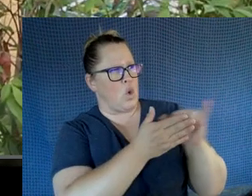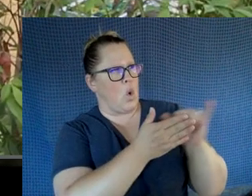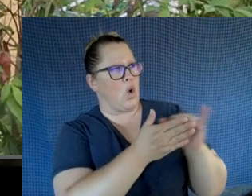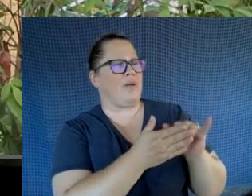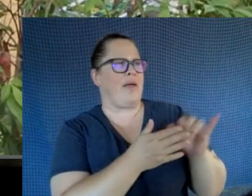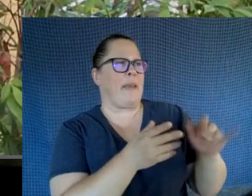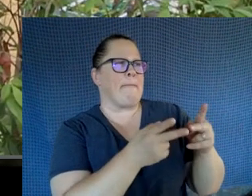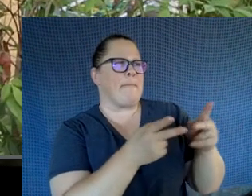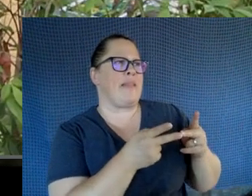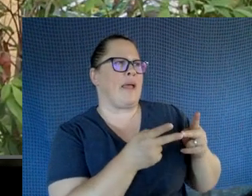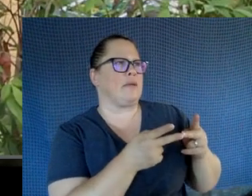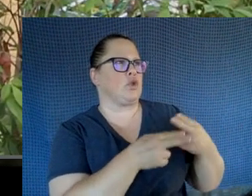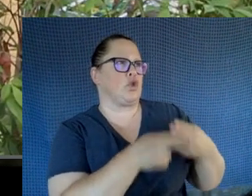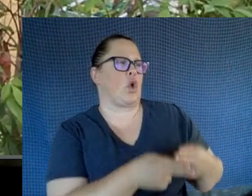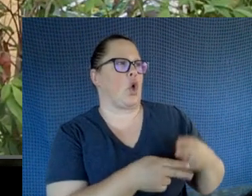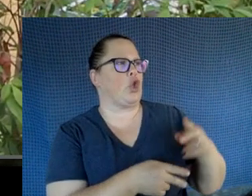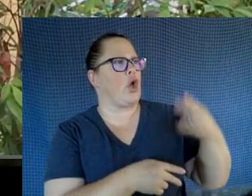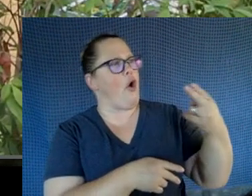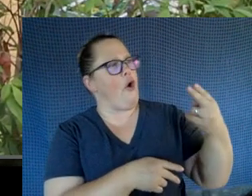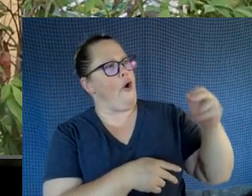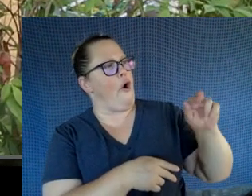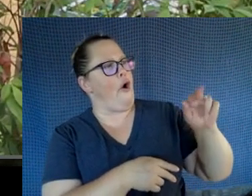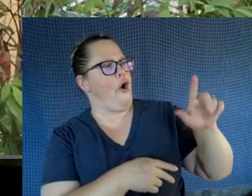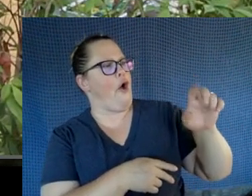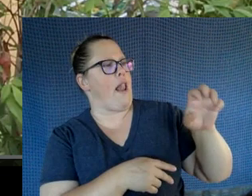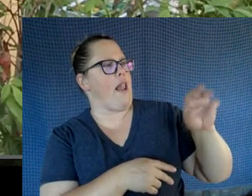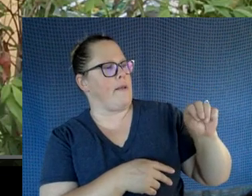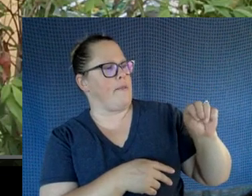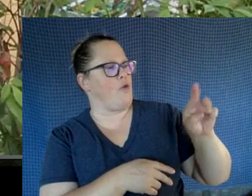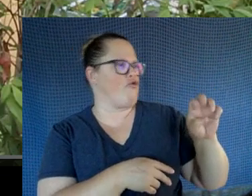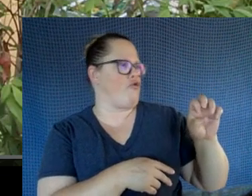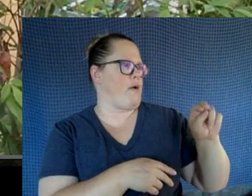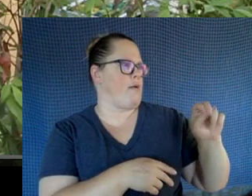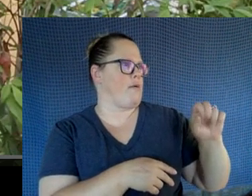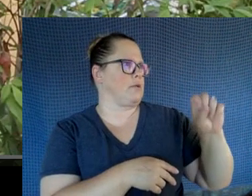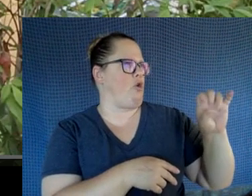what they called the Harlem Renaissance. And a Renaissance means rebirth and his